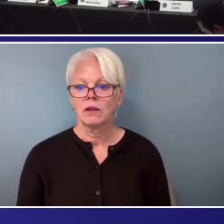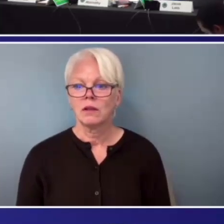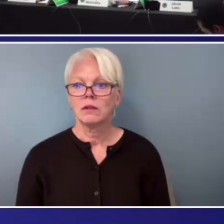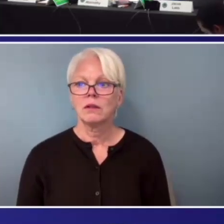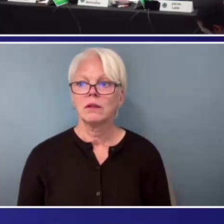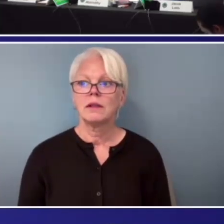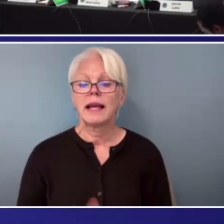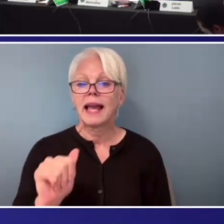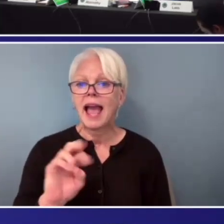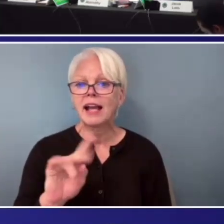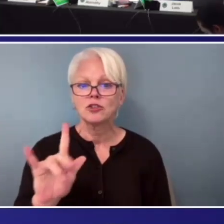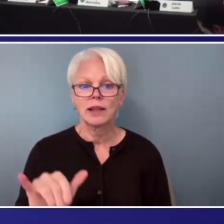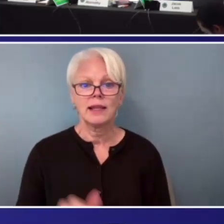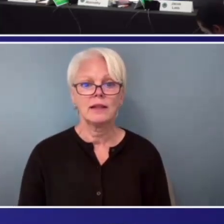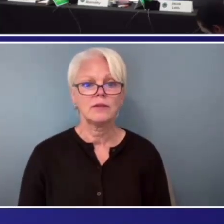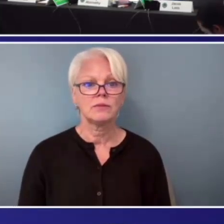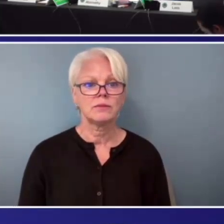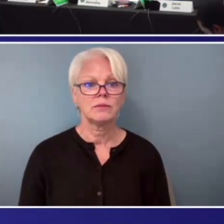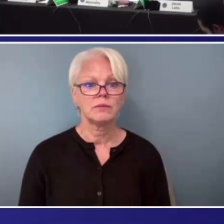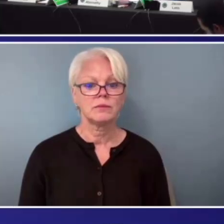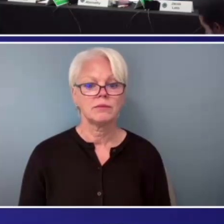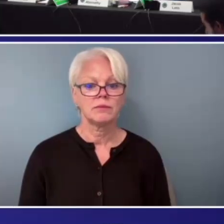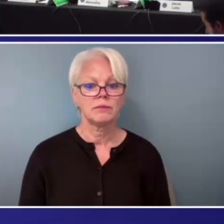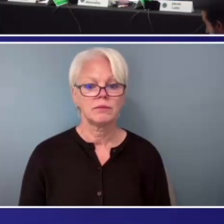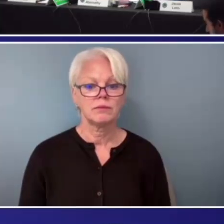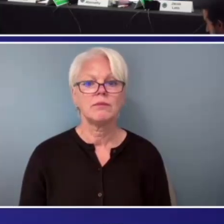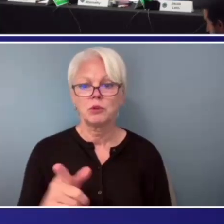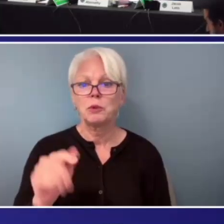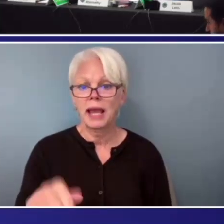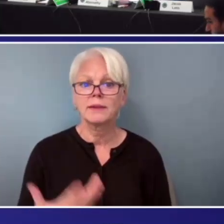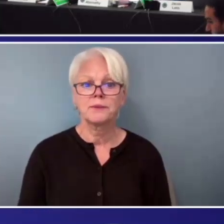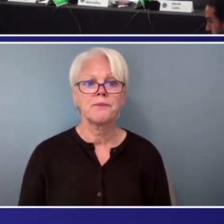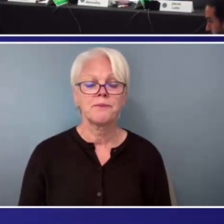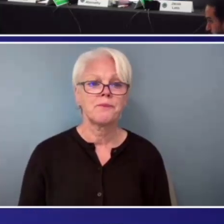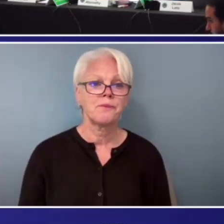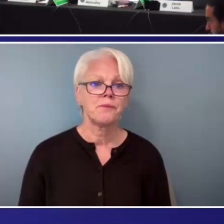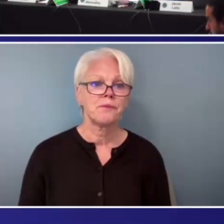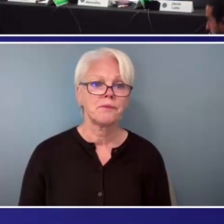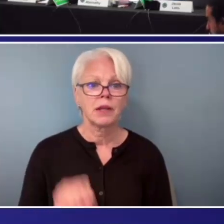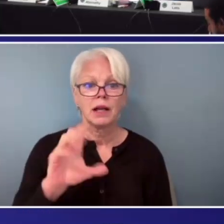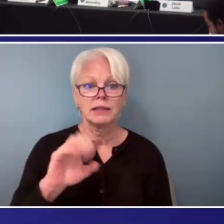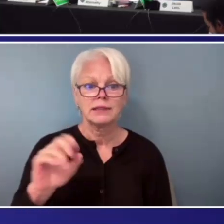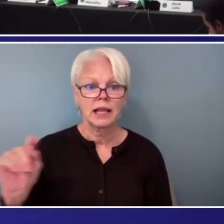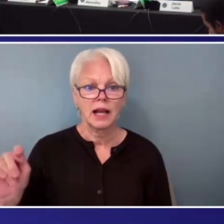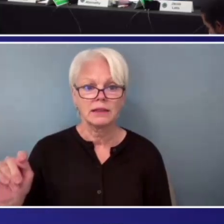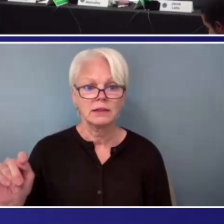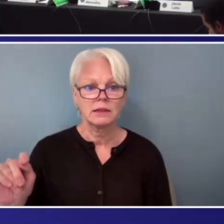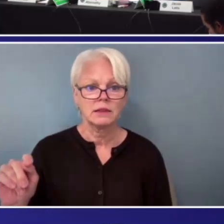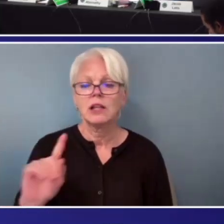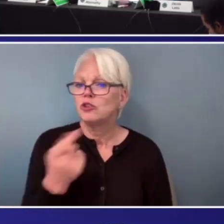Ashley? Scott? Yeah. And just a quick clarification is,